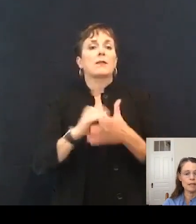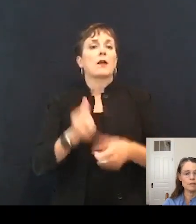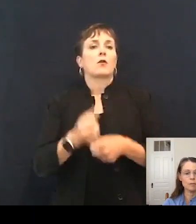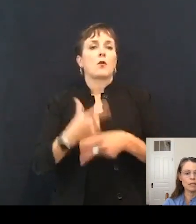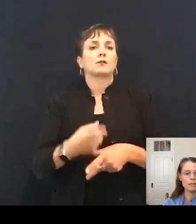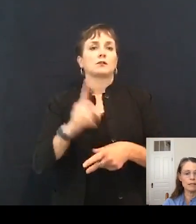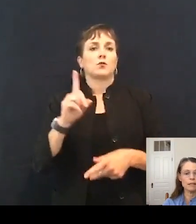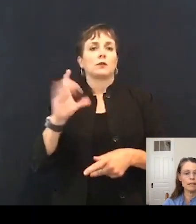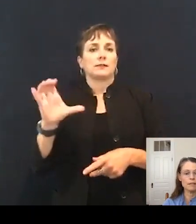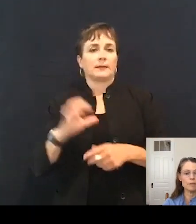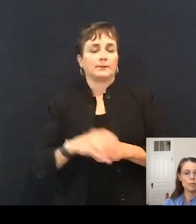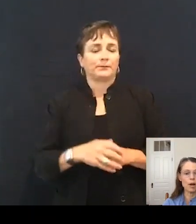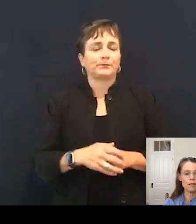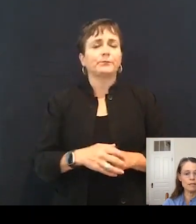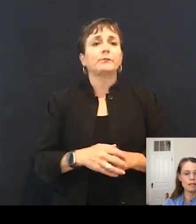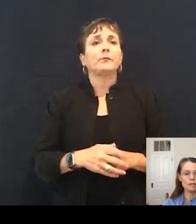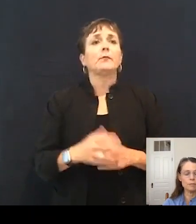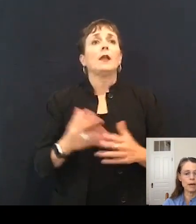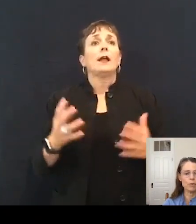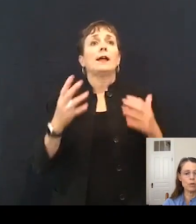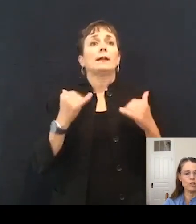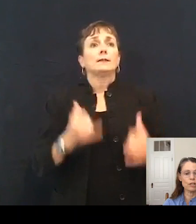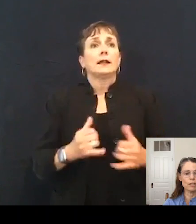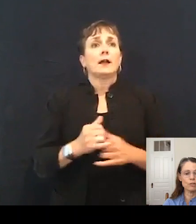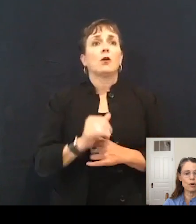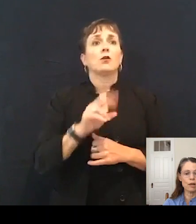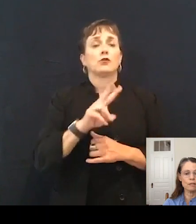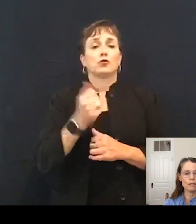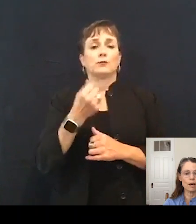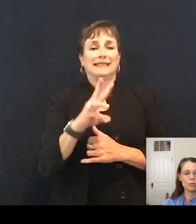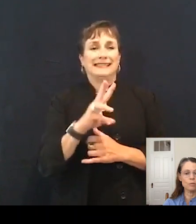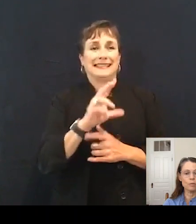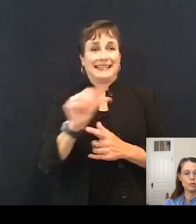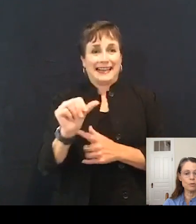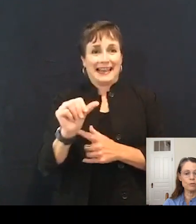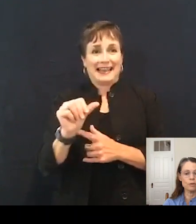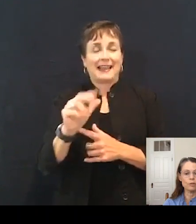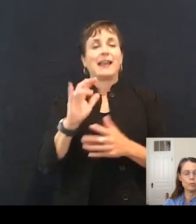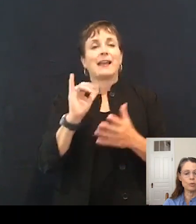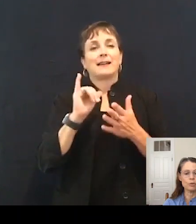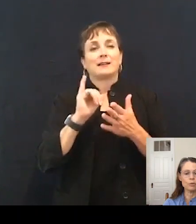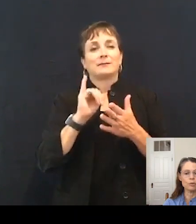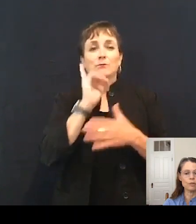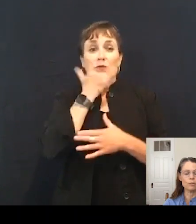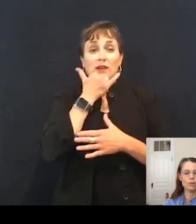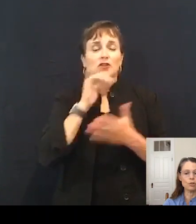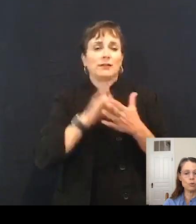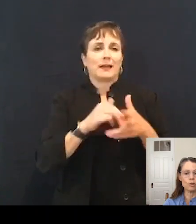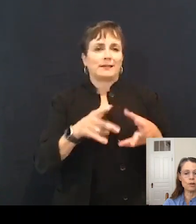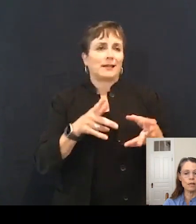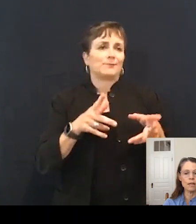Splicing is the process by which introns are removed to produce a mature